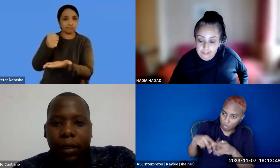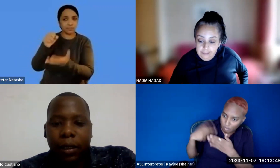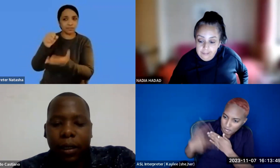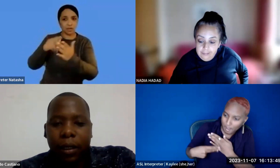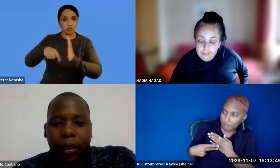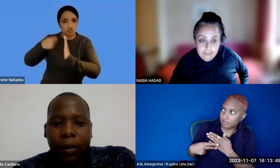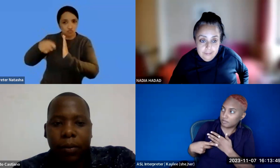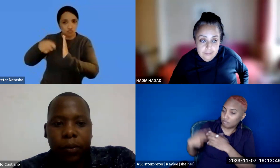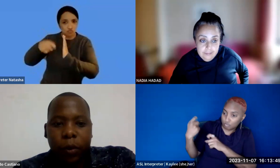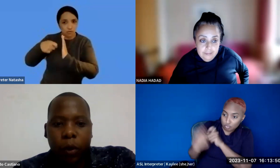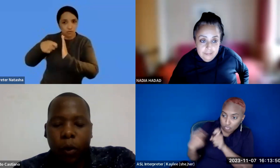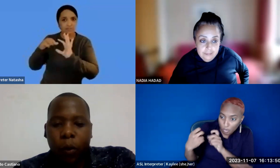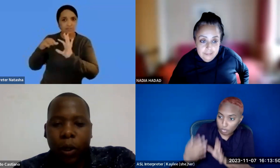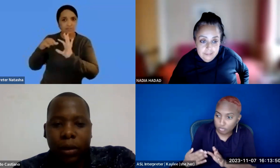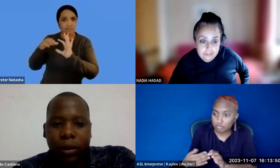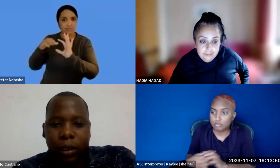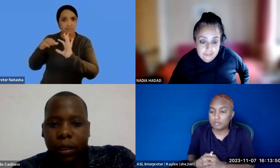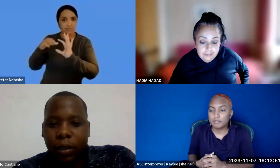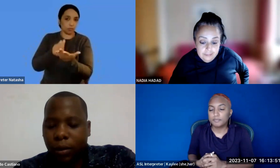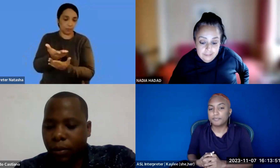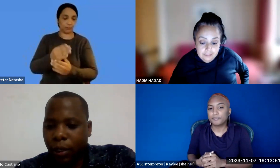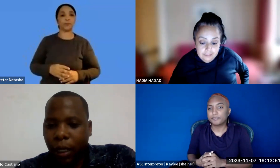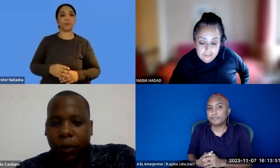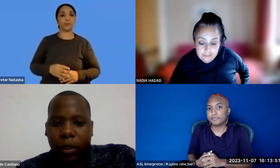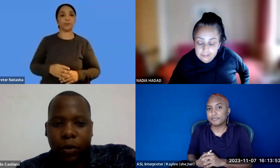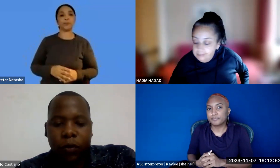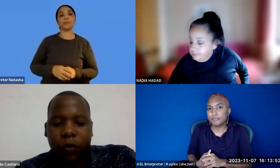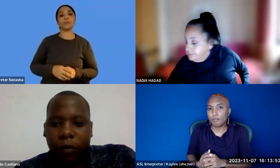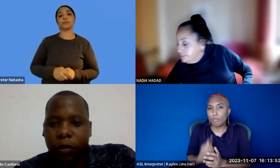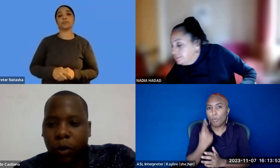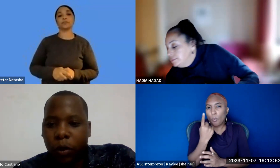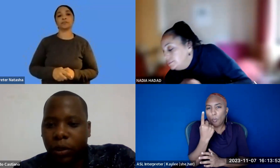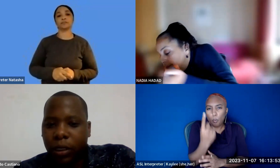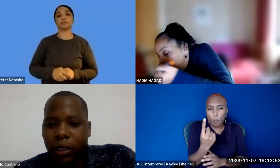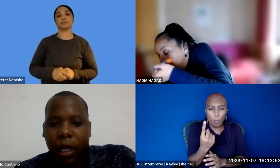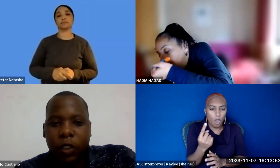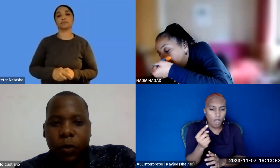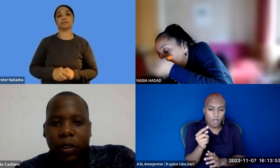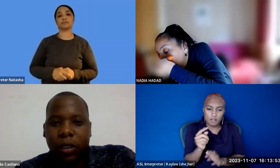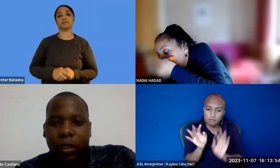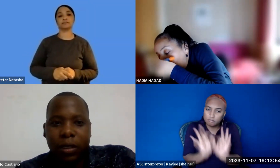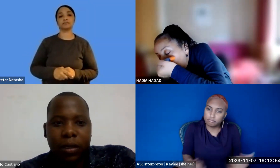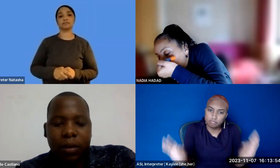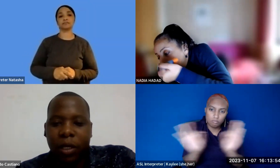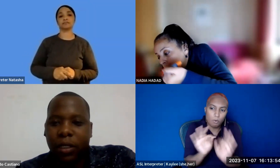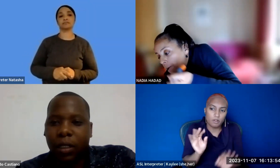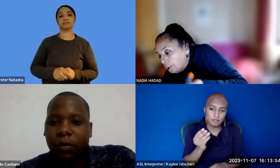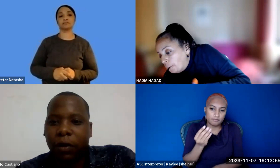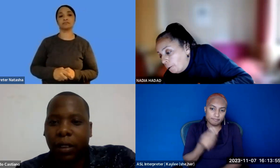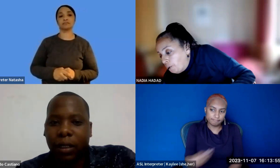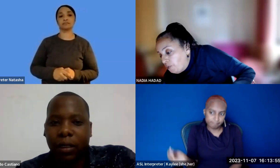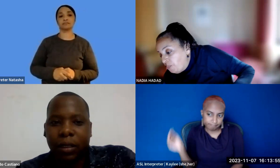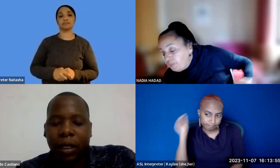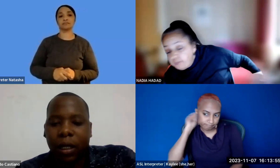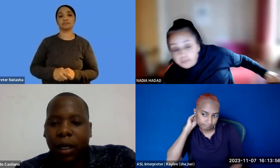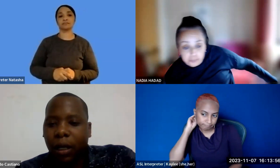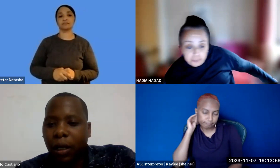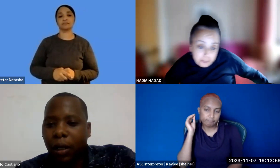I think one key take away so far from all this engagement is basically the fact that